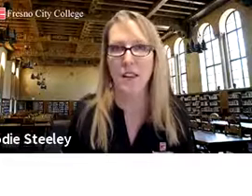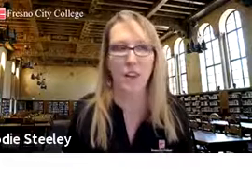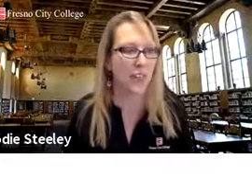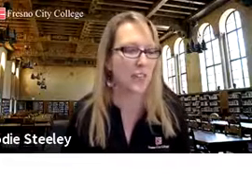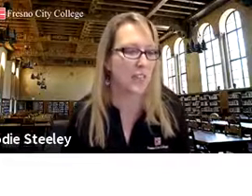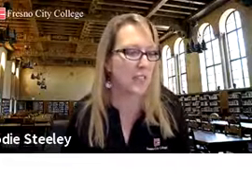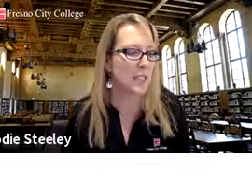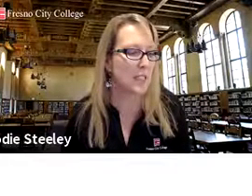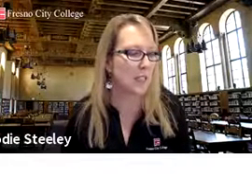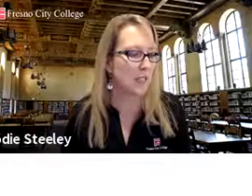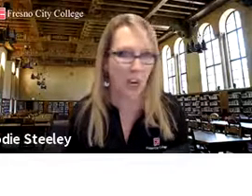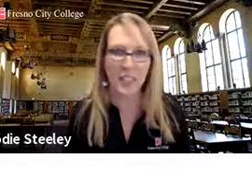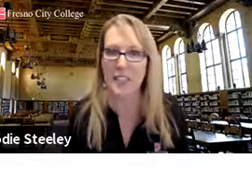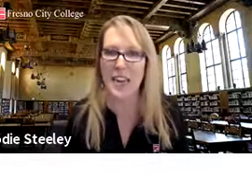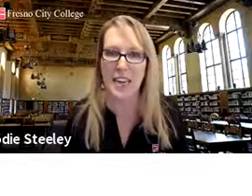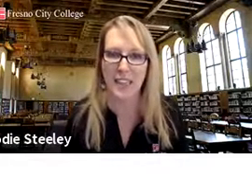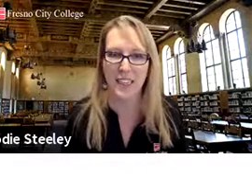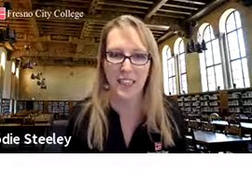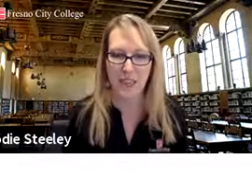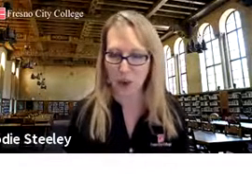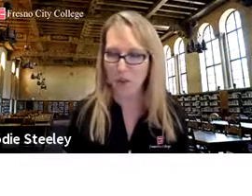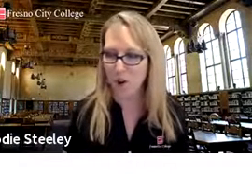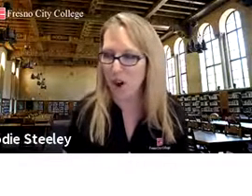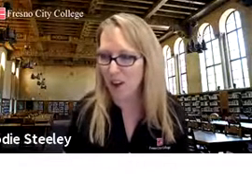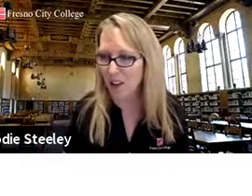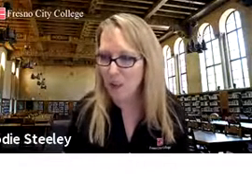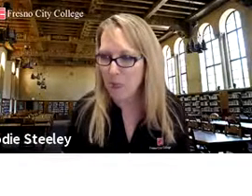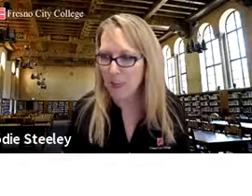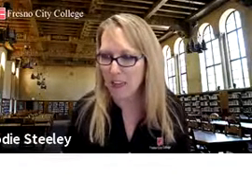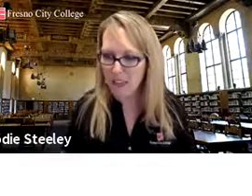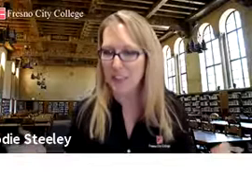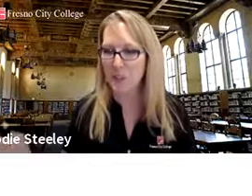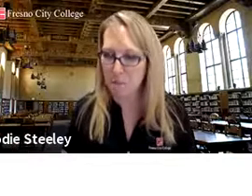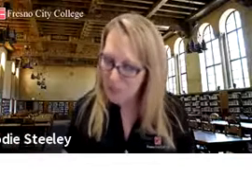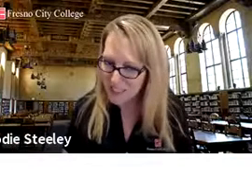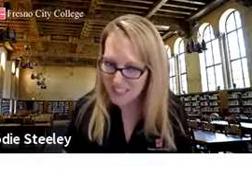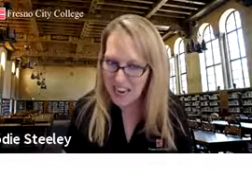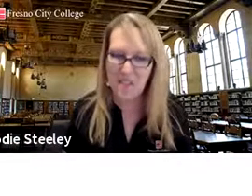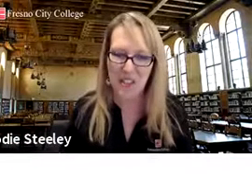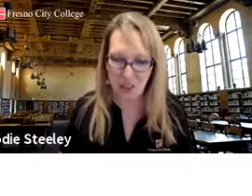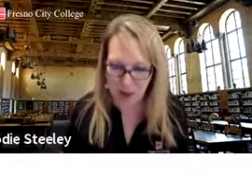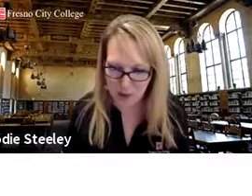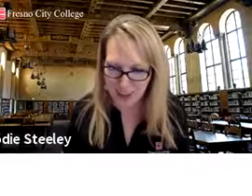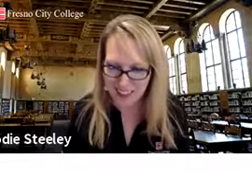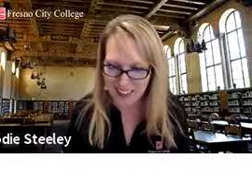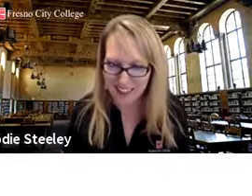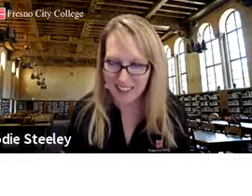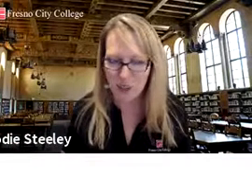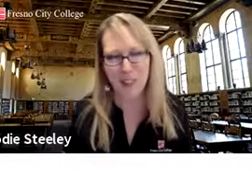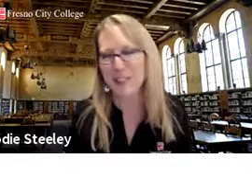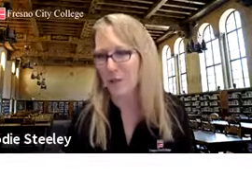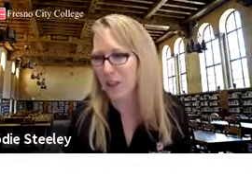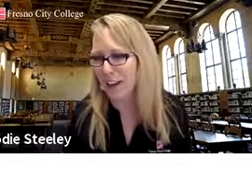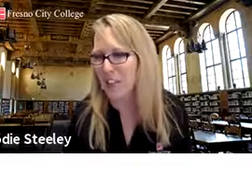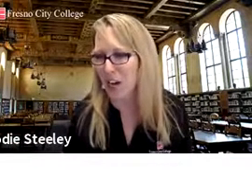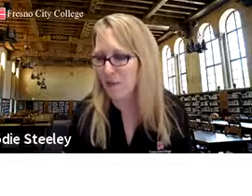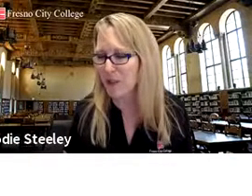Learning is intoxicating. That's why we're all in this business have these jobs, right? Hopefully, it doesn't feel like a job most